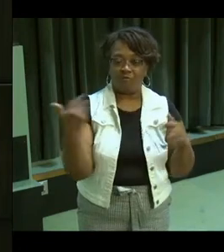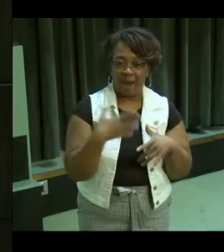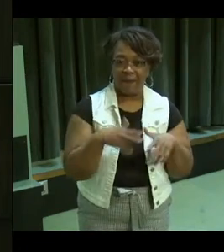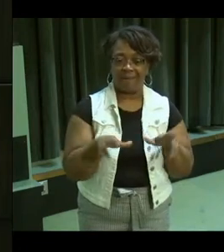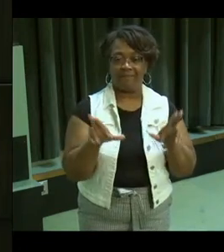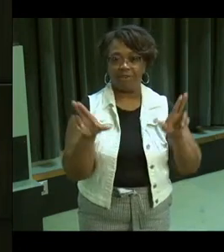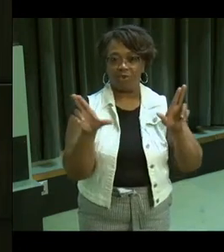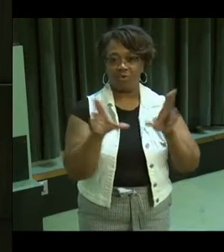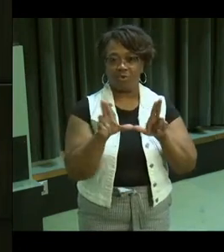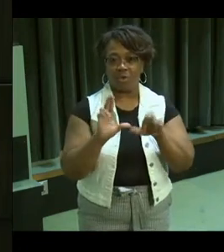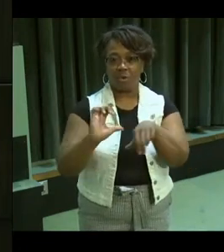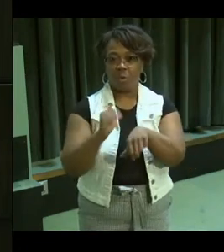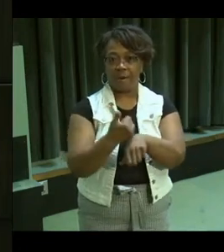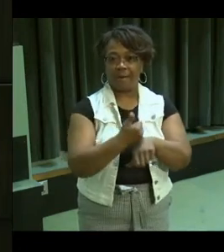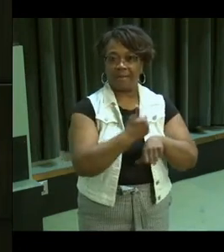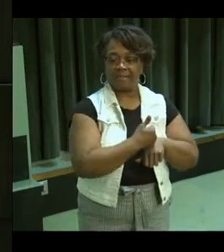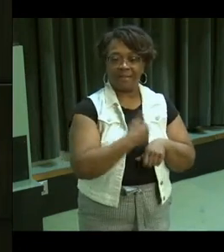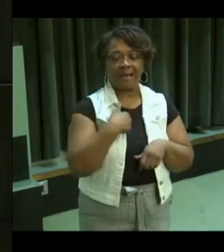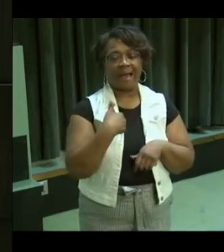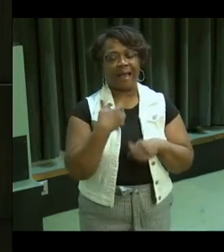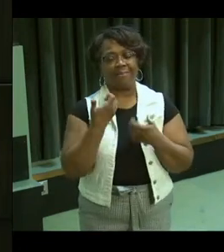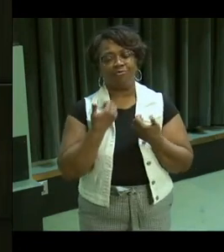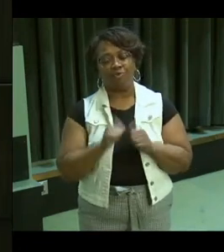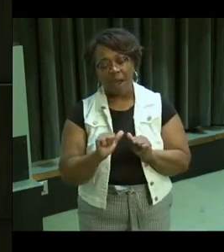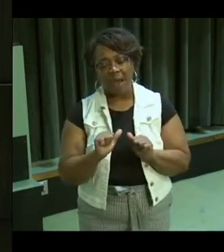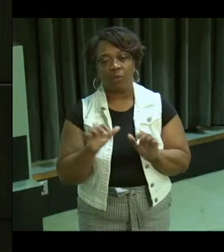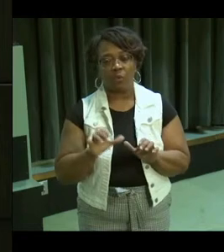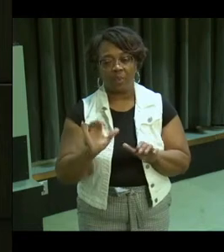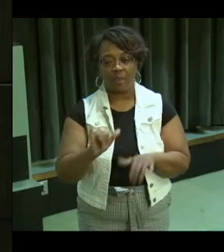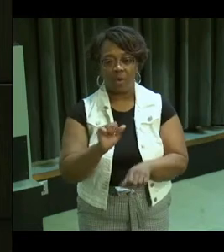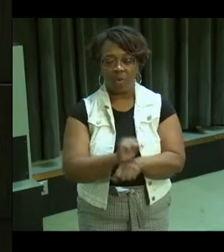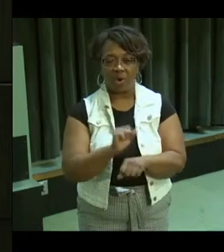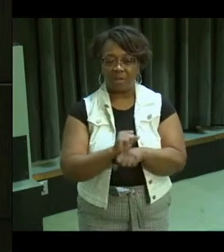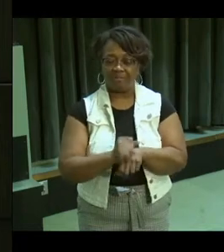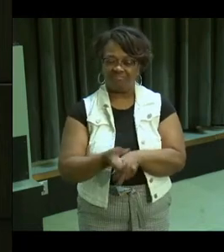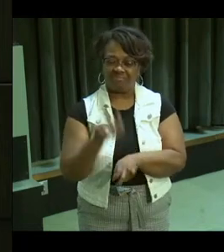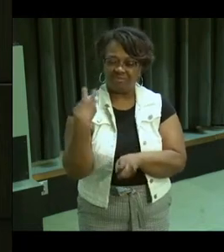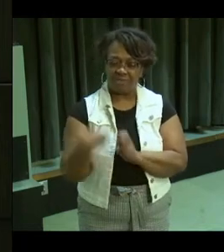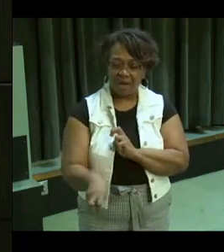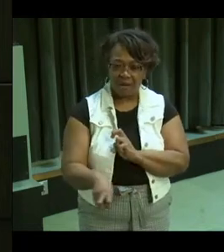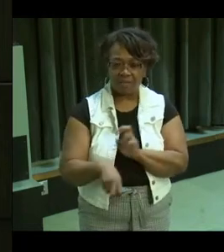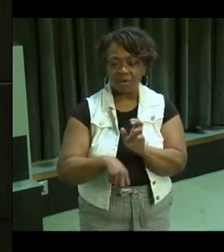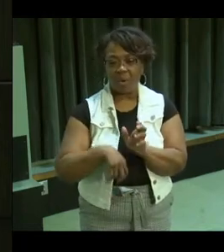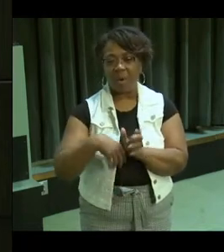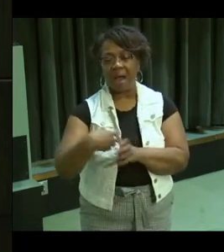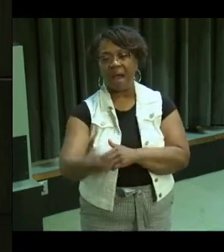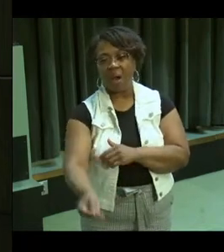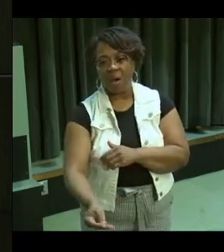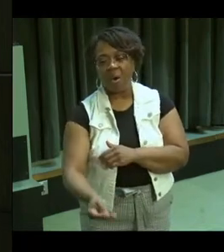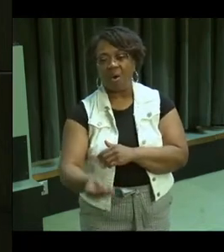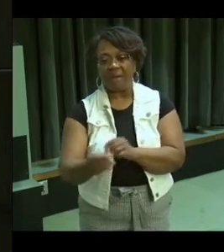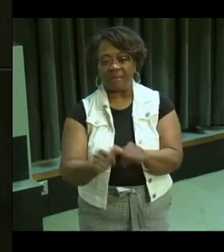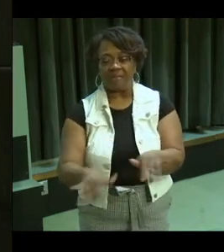personally tried to do that work